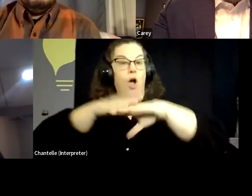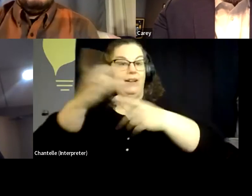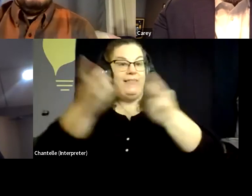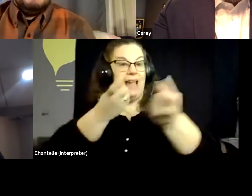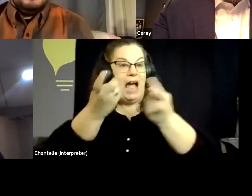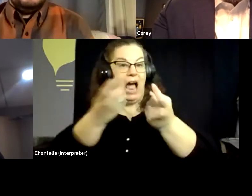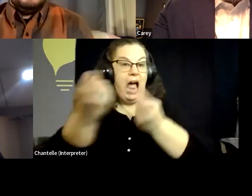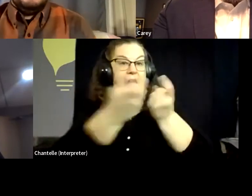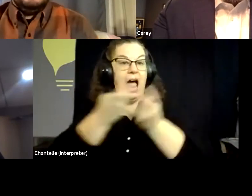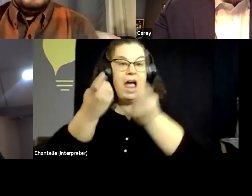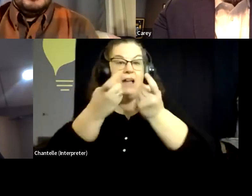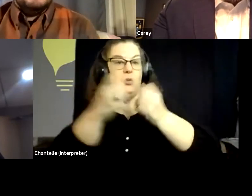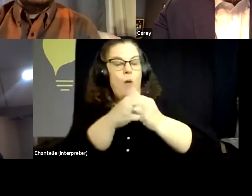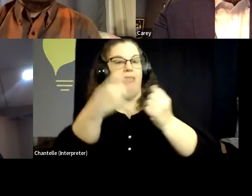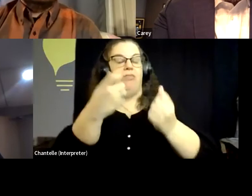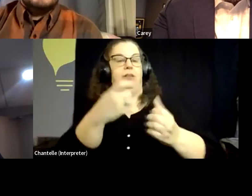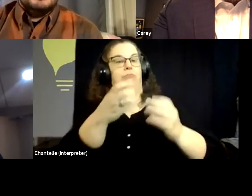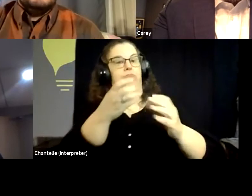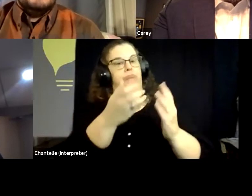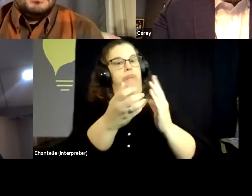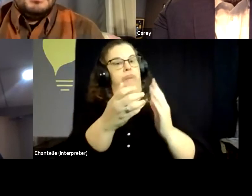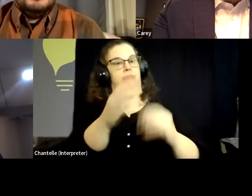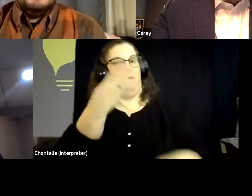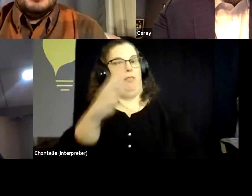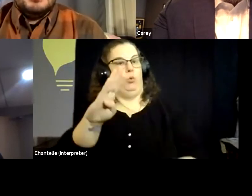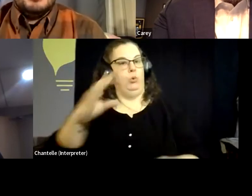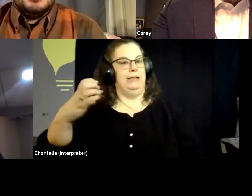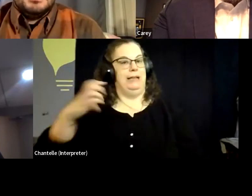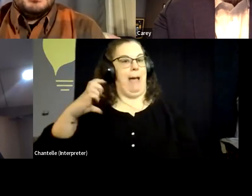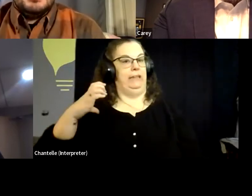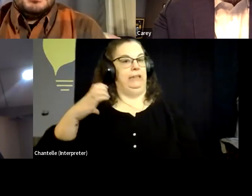with Ryan O'Reilly, the Blue Blues captain. Our owner, Tom still